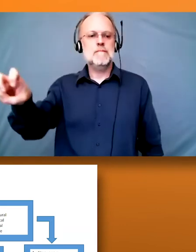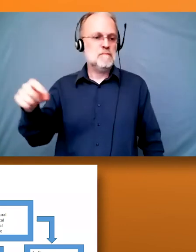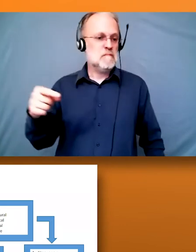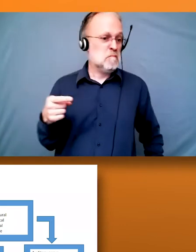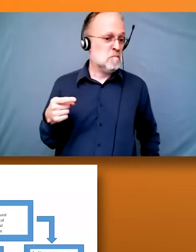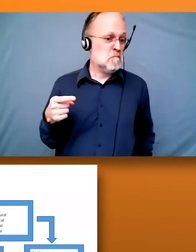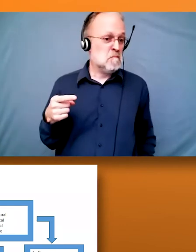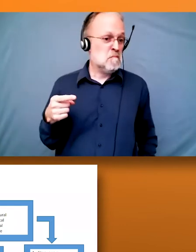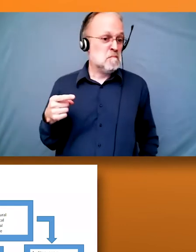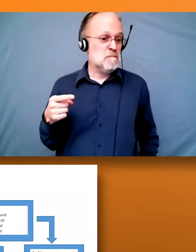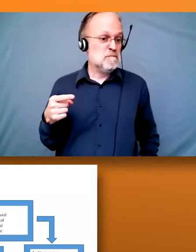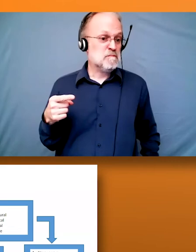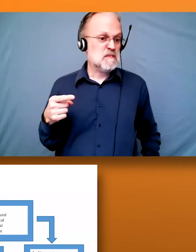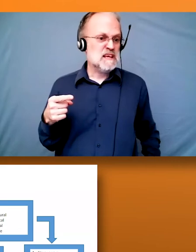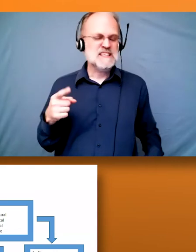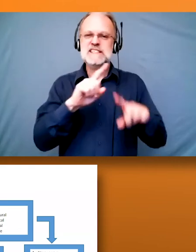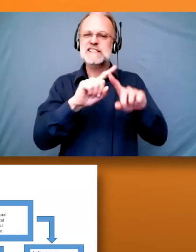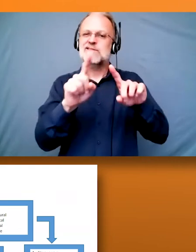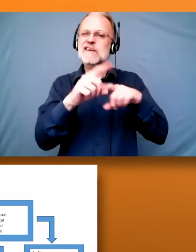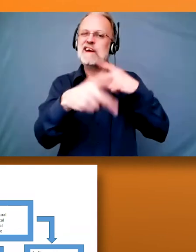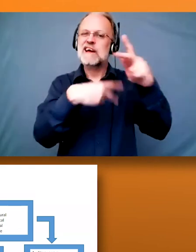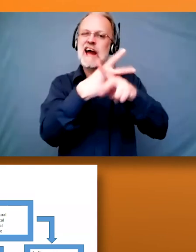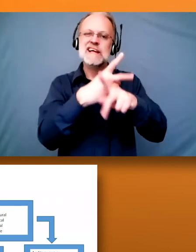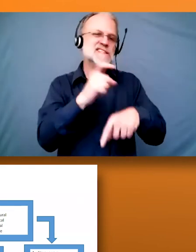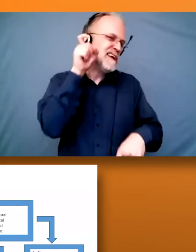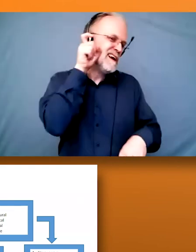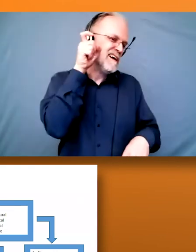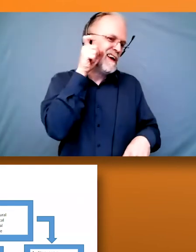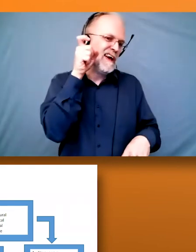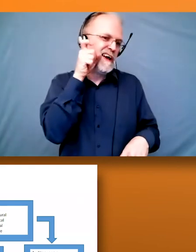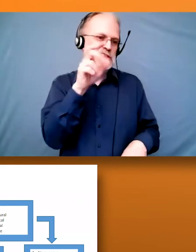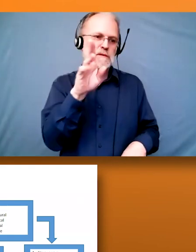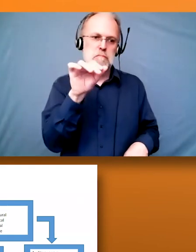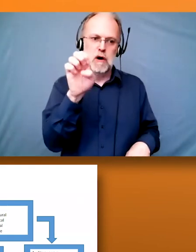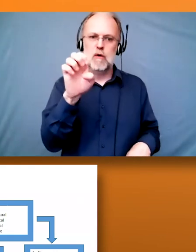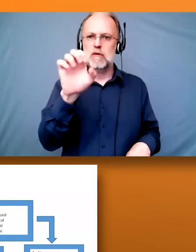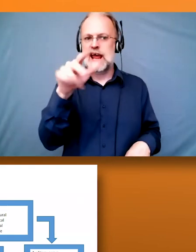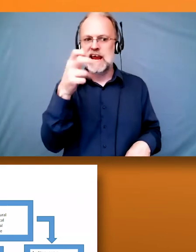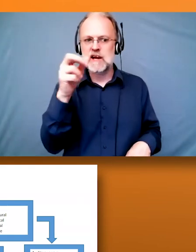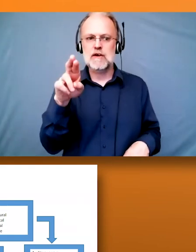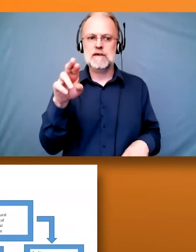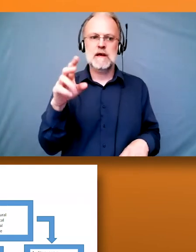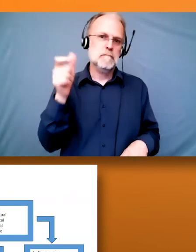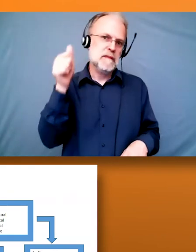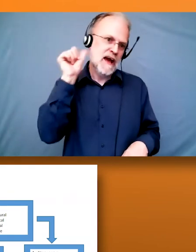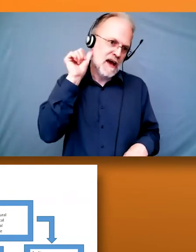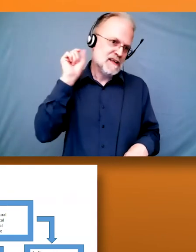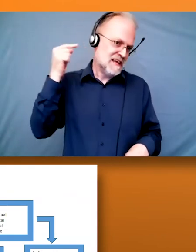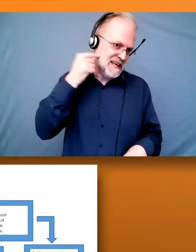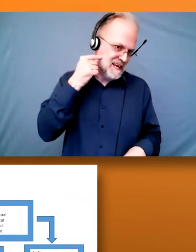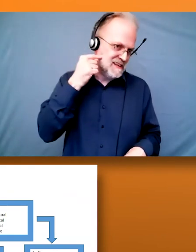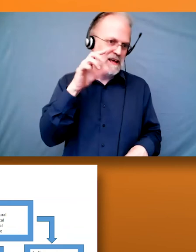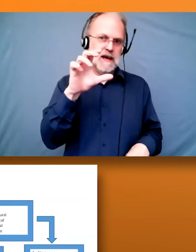the first box is talking about different types of hearing aids, bone anchored, behind the ear, in the ear, in the canal.